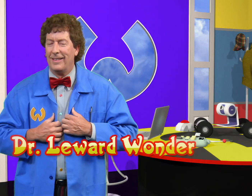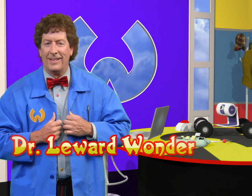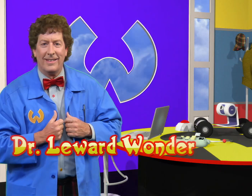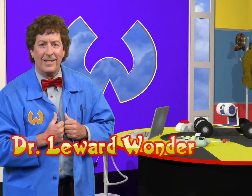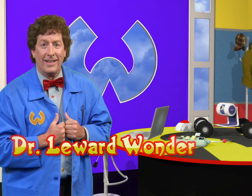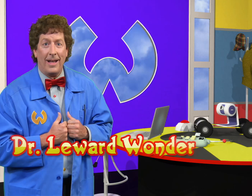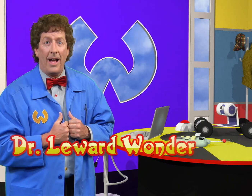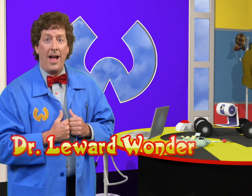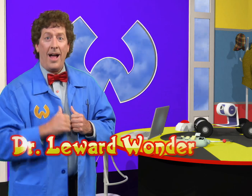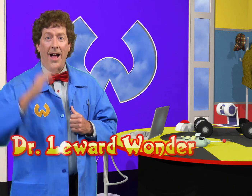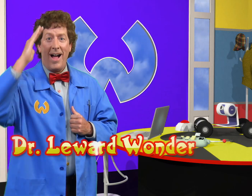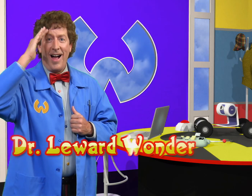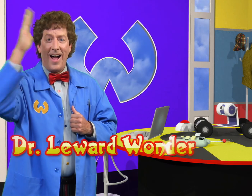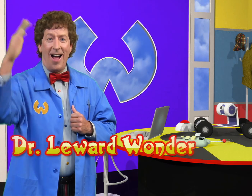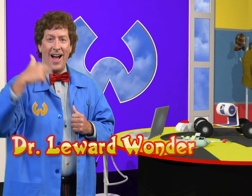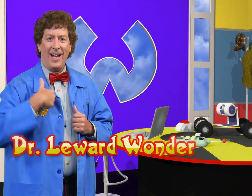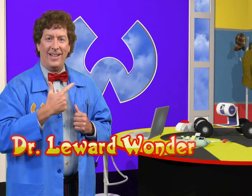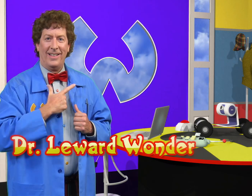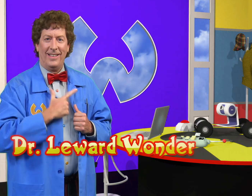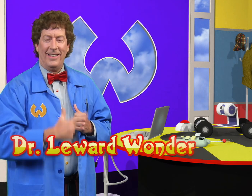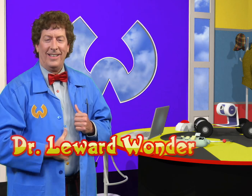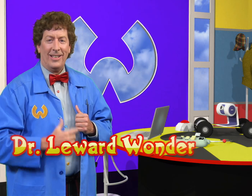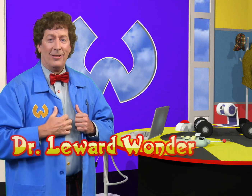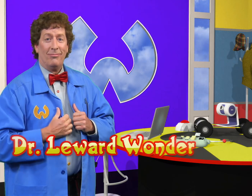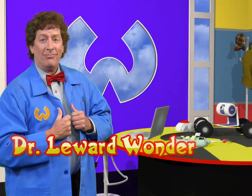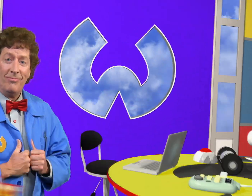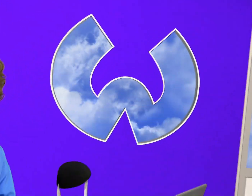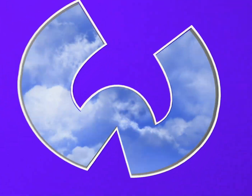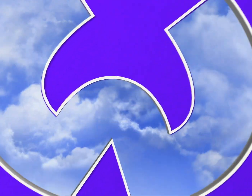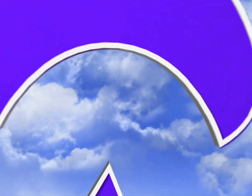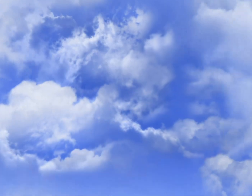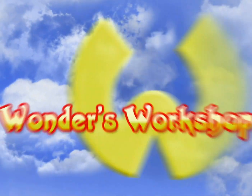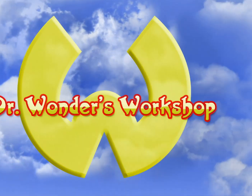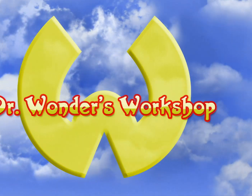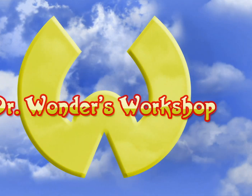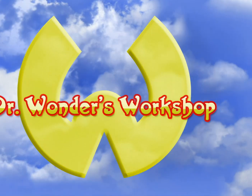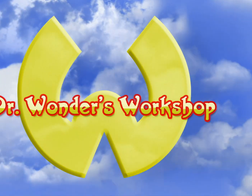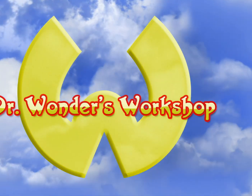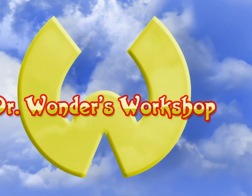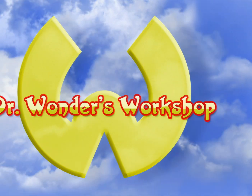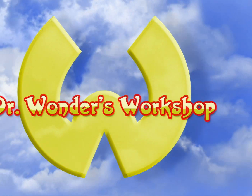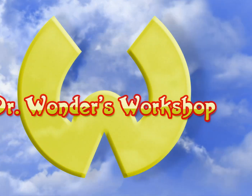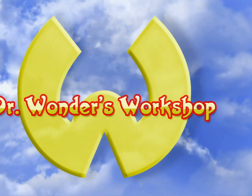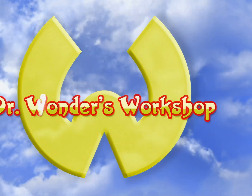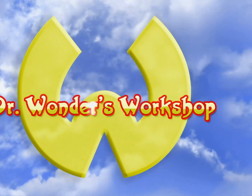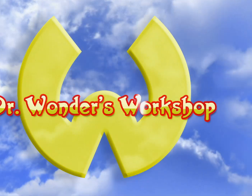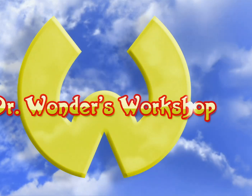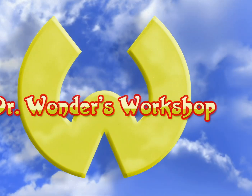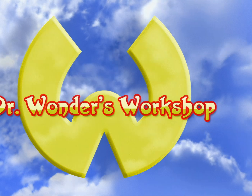YOU MAY NEVER WANT TO LEAVE DR. WONDER'S WORKSHOP. DR. WONDER'S WORKSHOP.